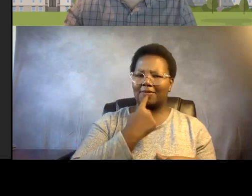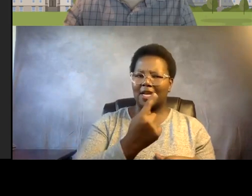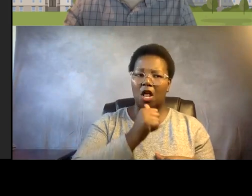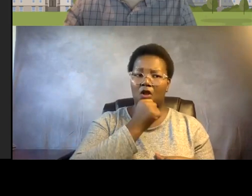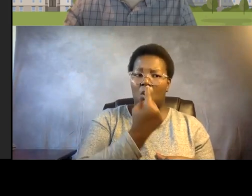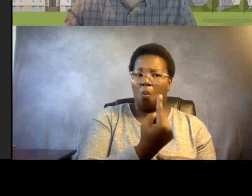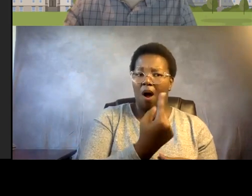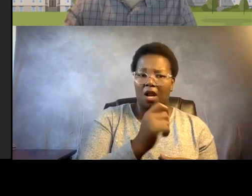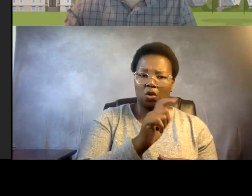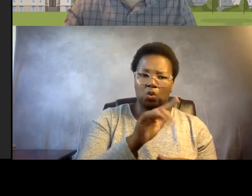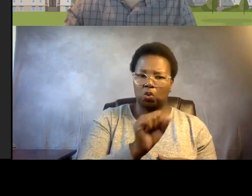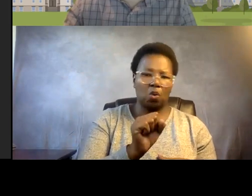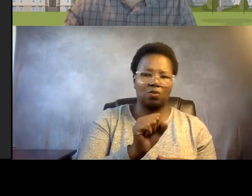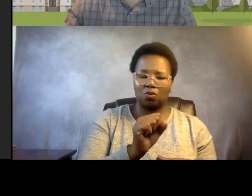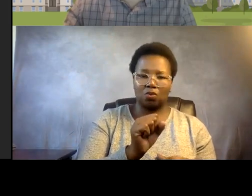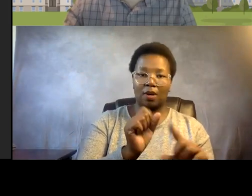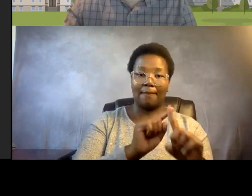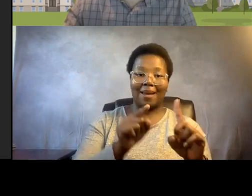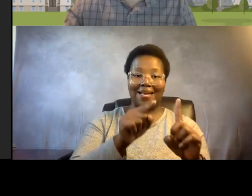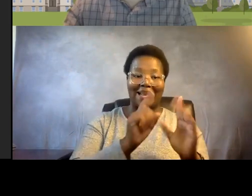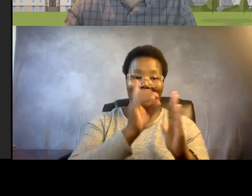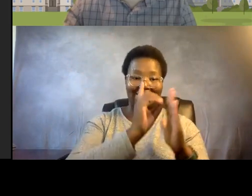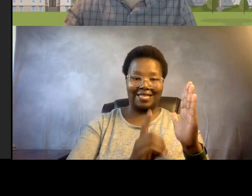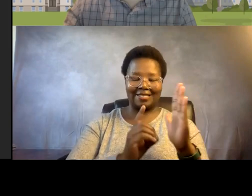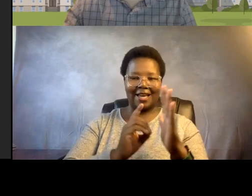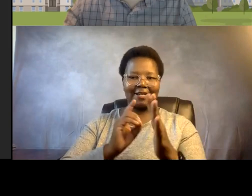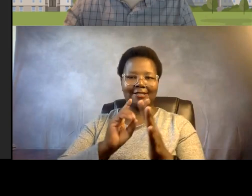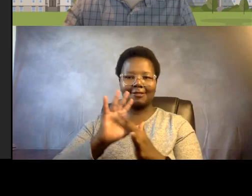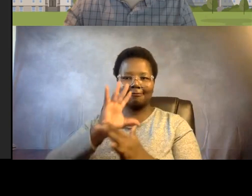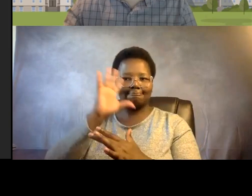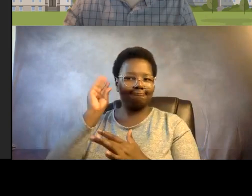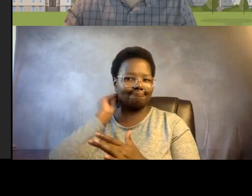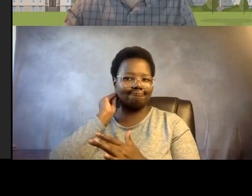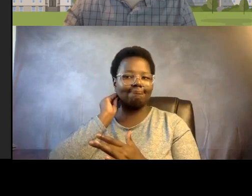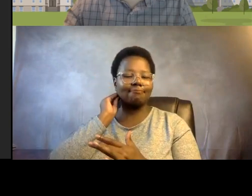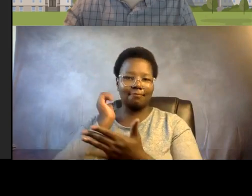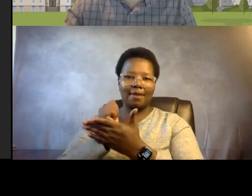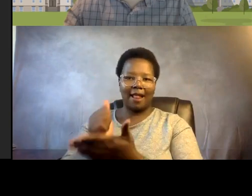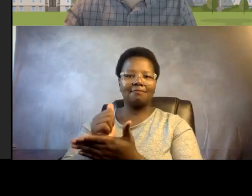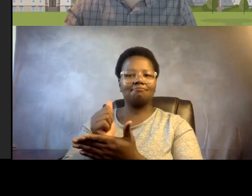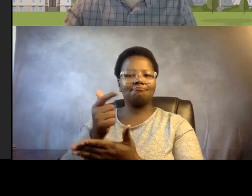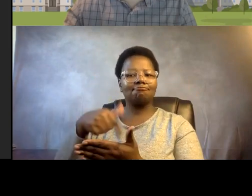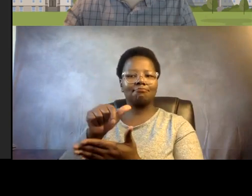really designed with in mind is it to help with this process. Not just to identify issues in code,